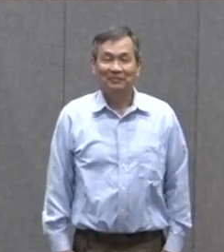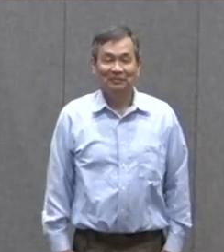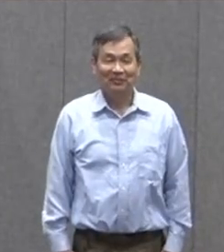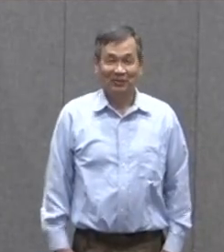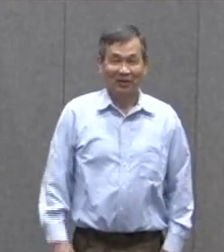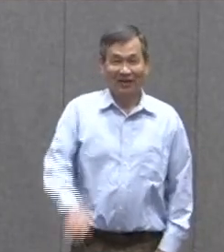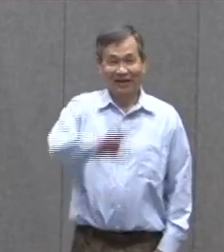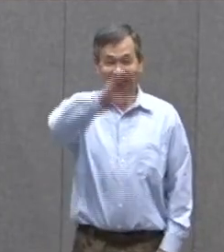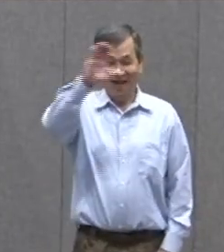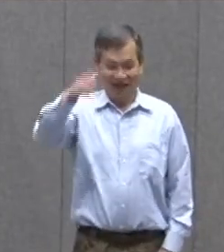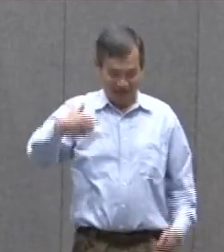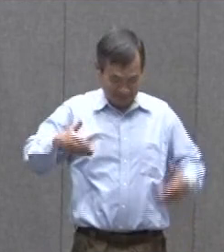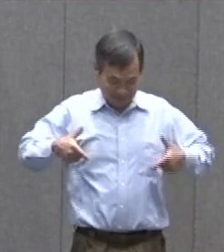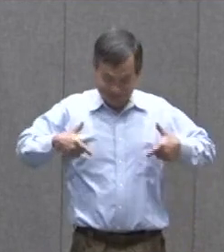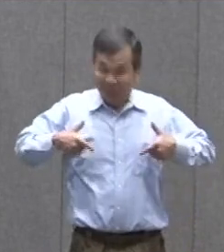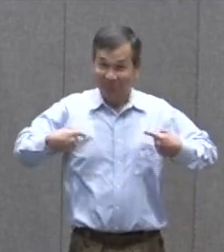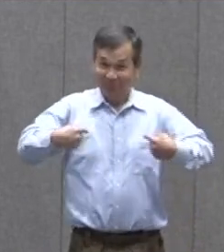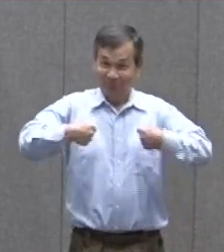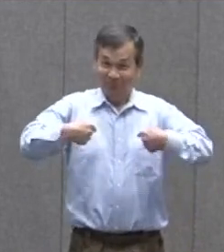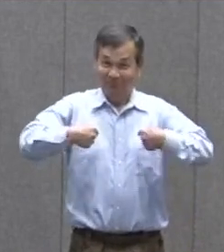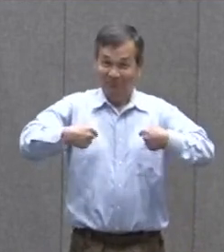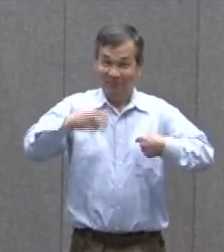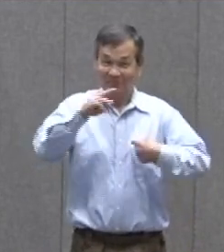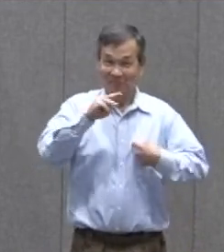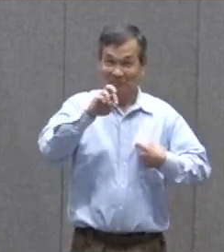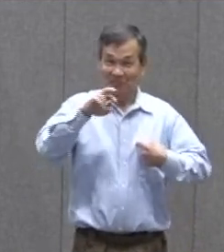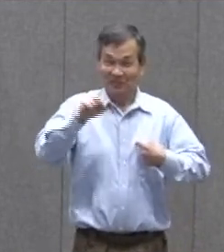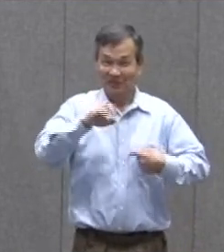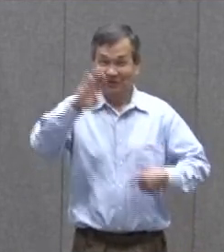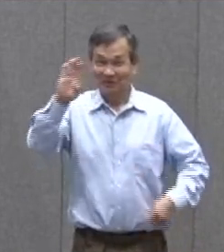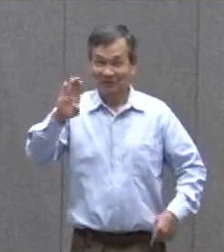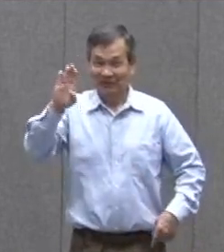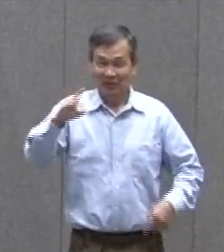Hi, I'm Mrs. B and today we're gonna talk about the Number of the Day.